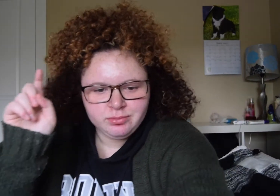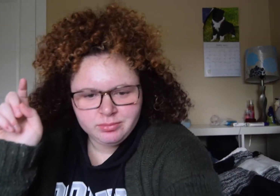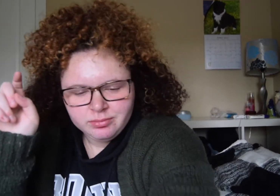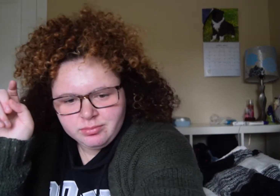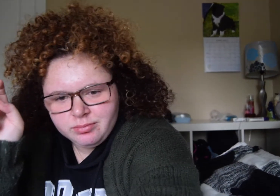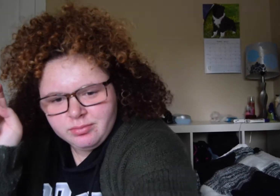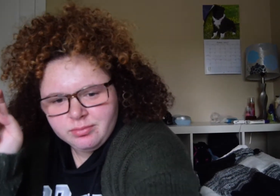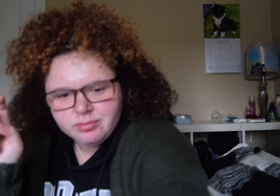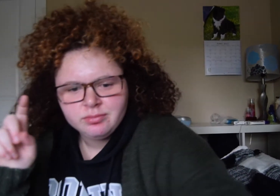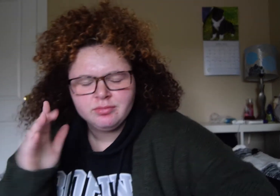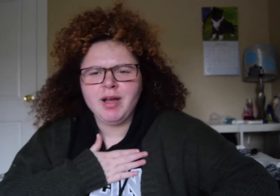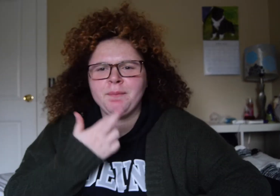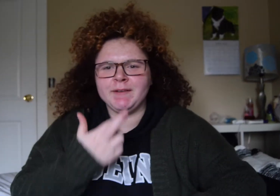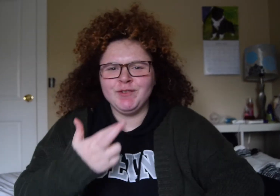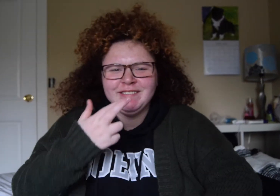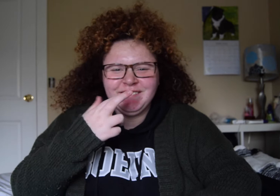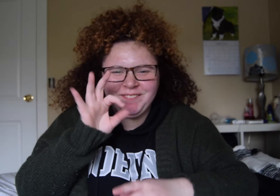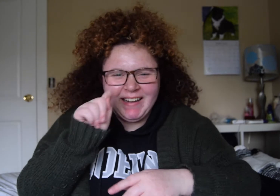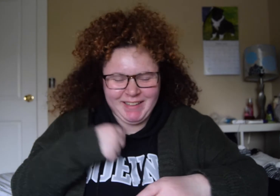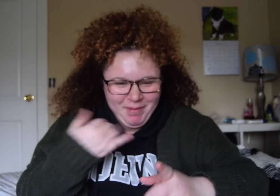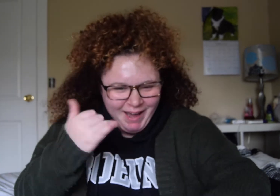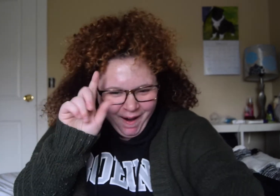Hold on, my best friend is FaceTiming me right now